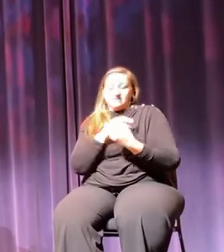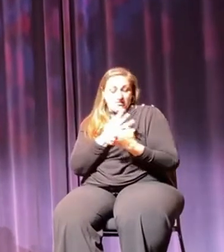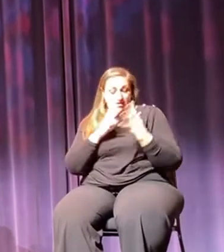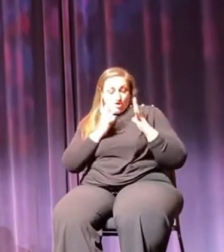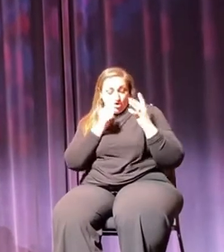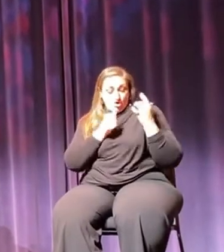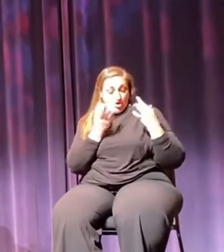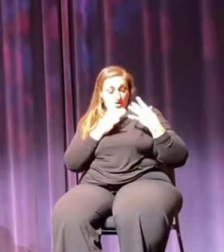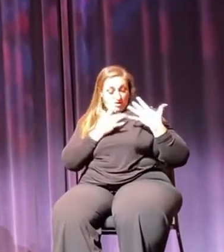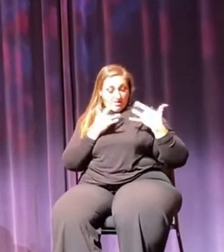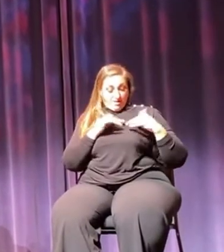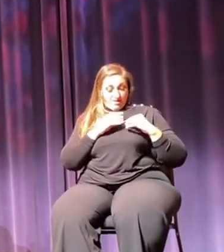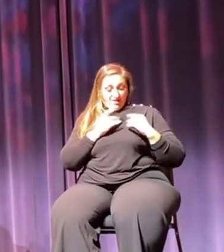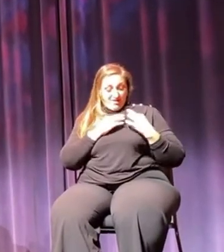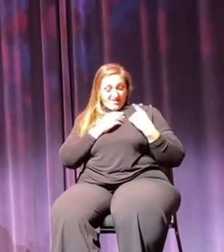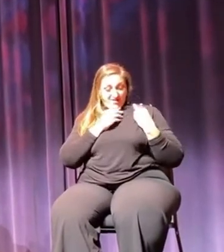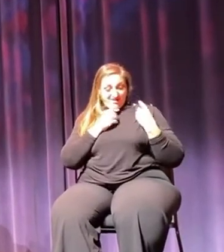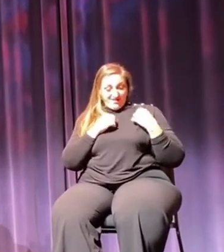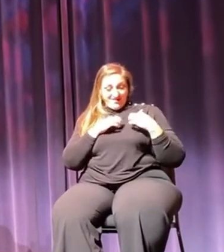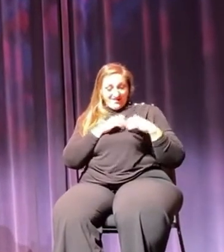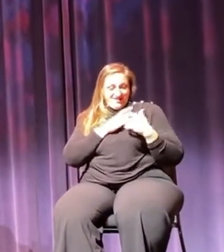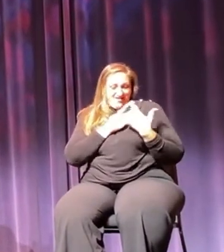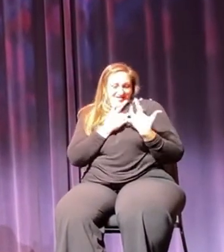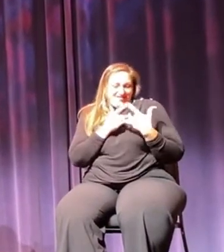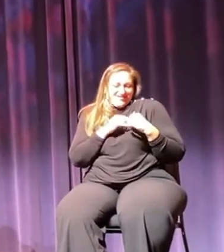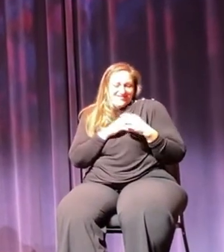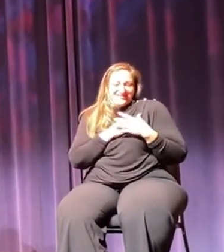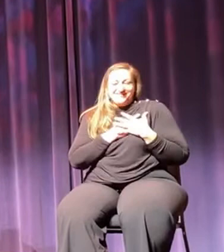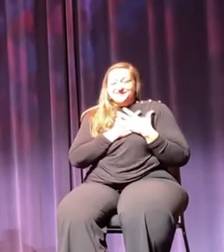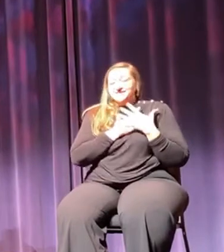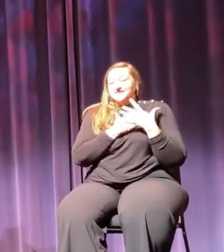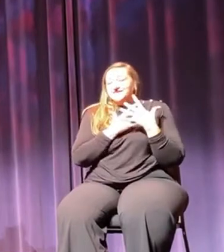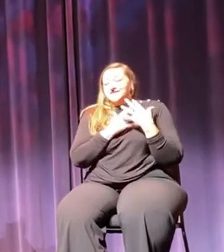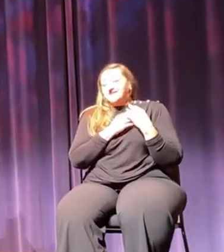and configure me into a kind of probabilistic lie.